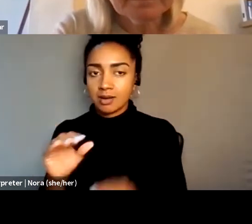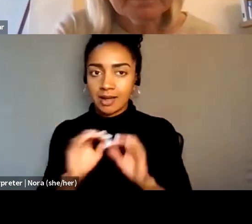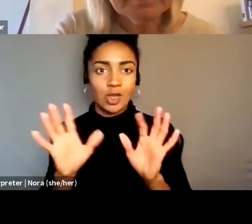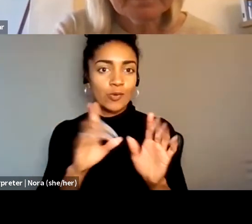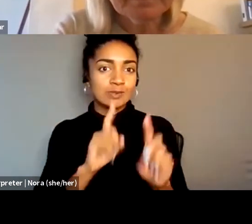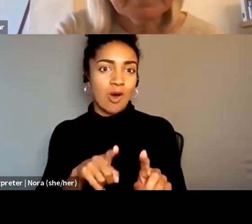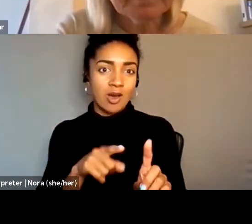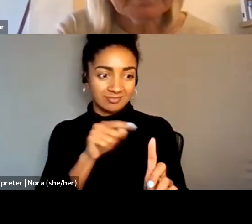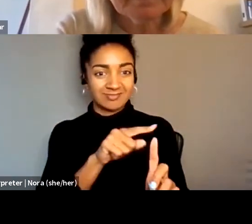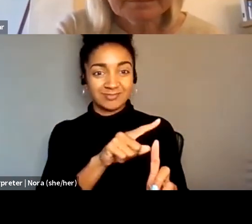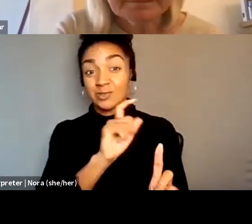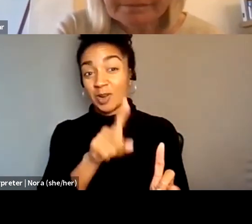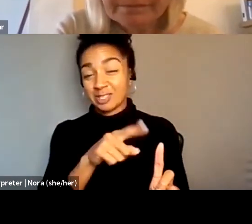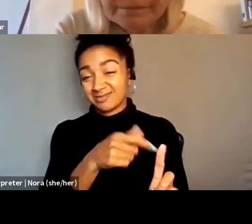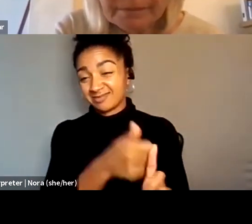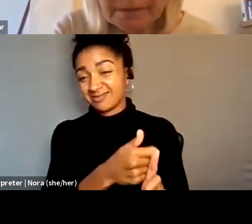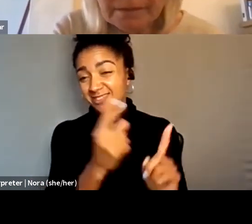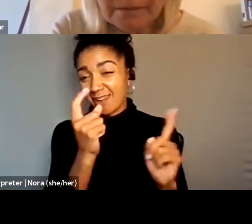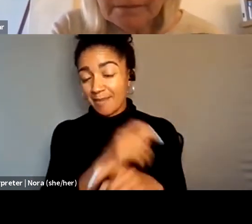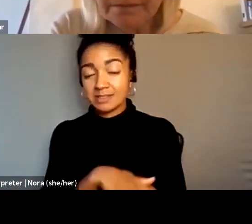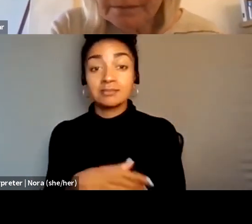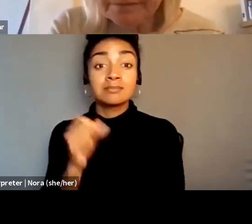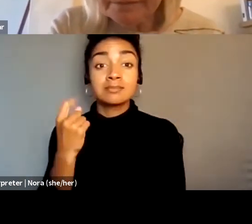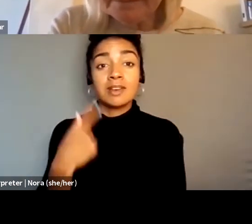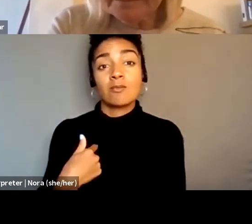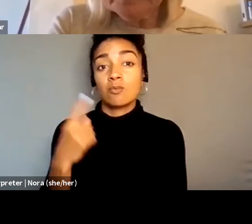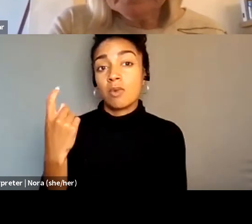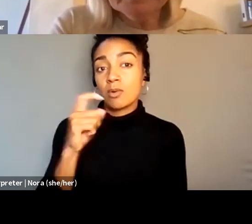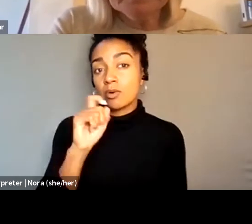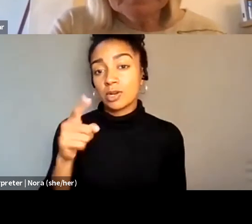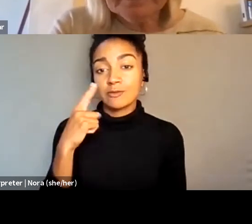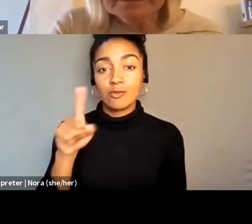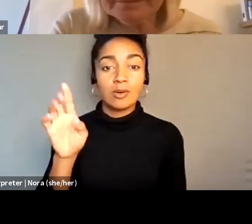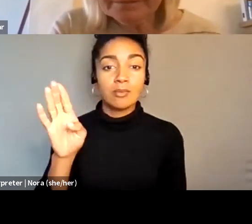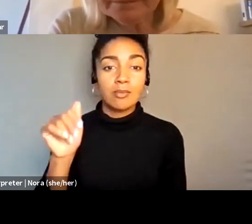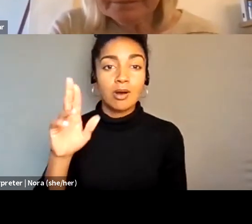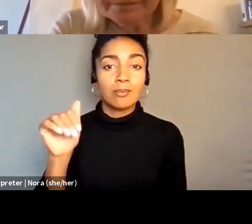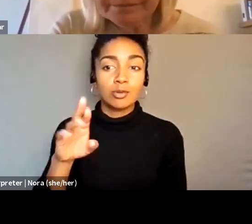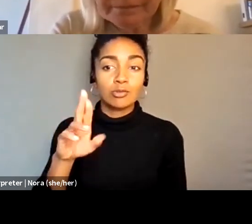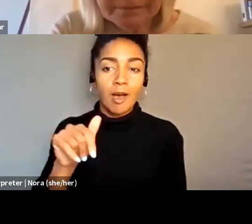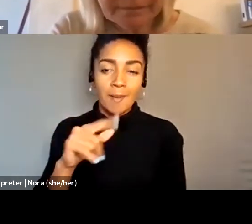I'll have just one more question for Barbara since you're back now and Barbara CAMFED